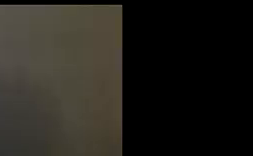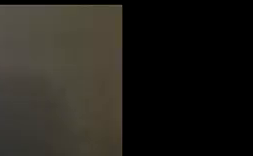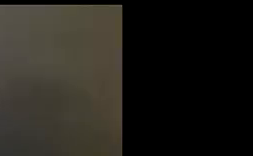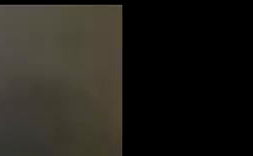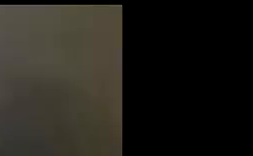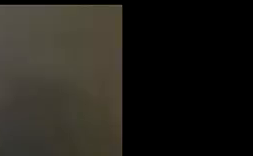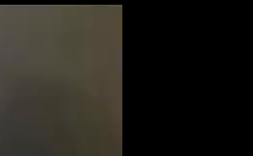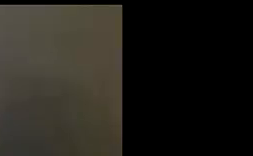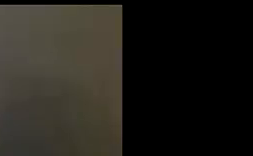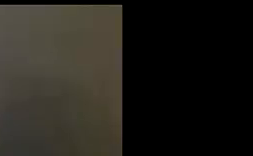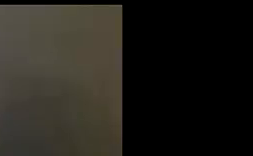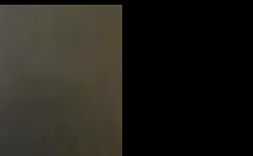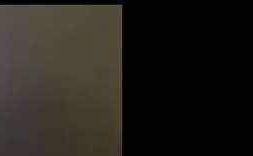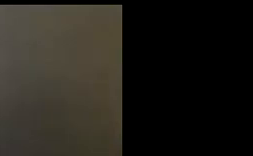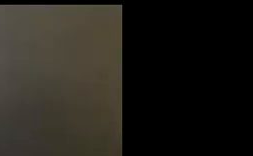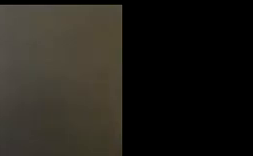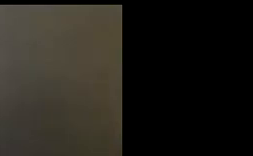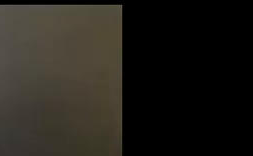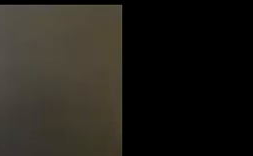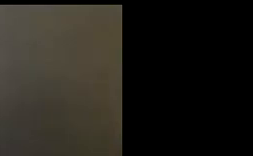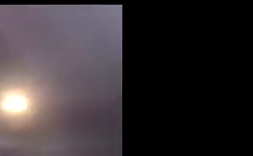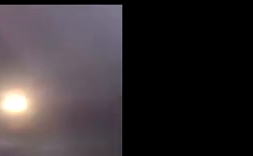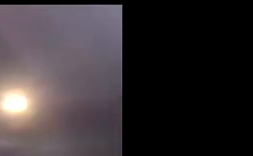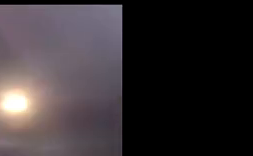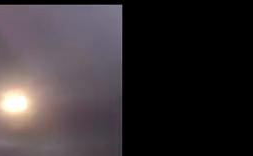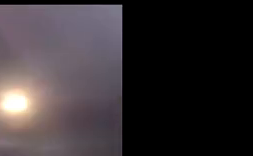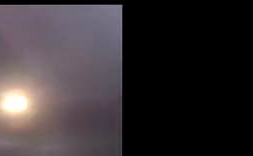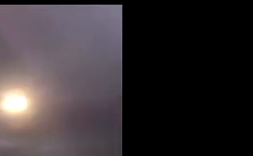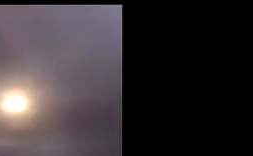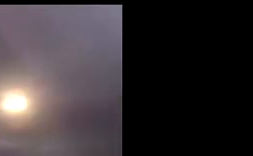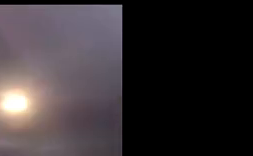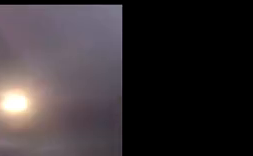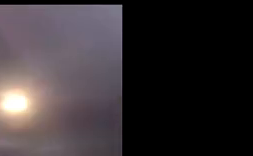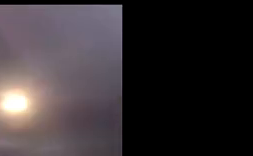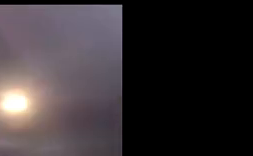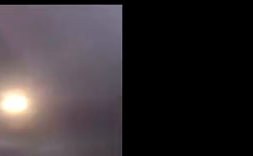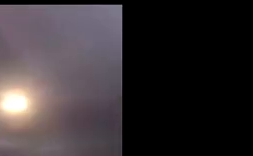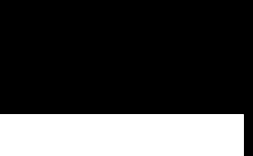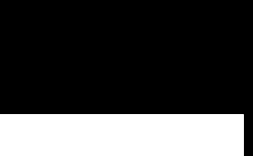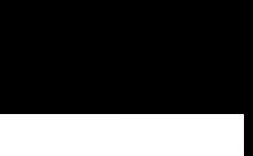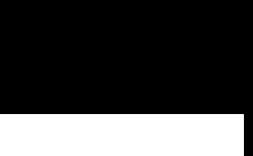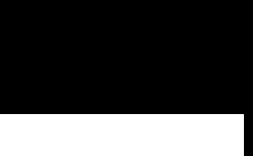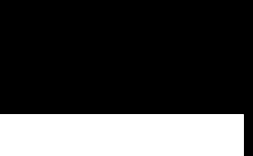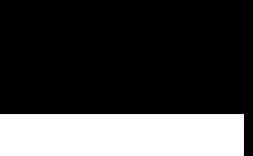Thank you so much. I'm so excited to be here with you all. My name is Sherid Cress Bell.